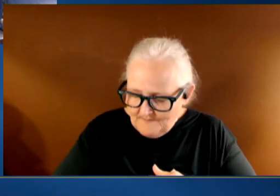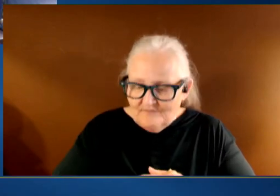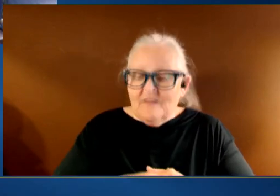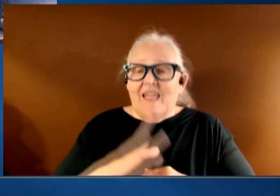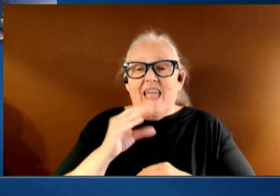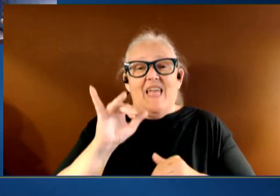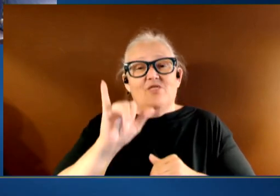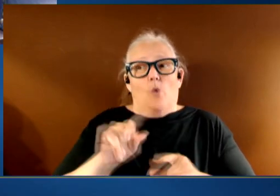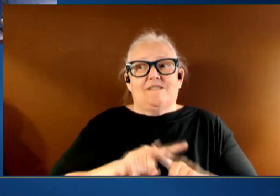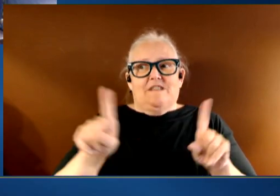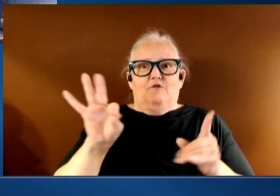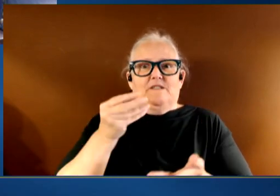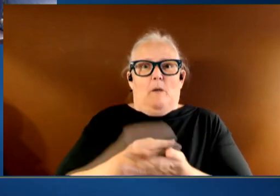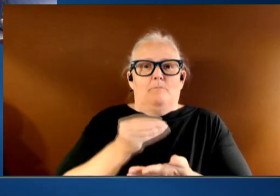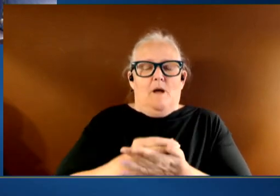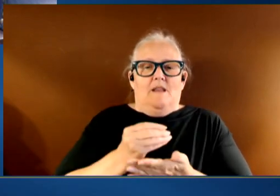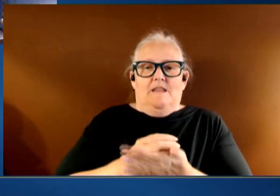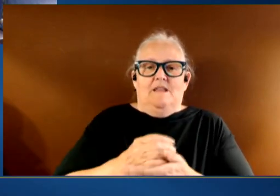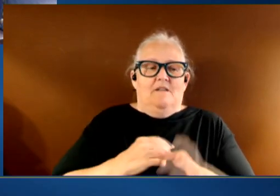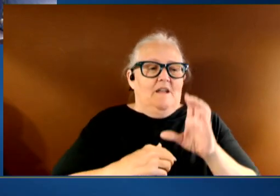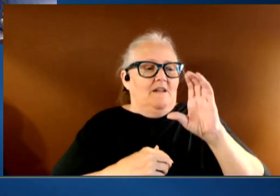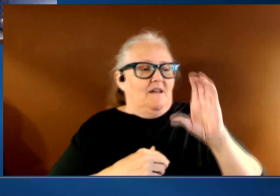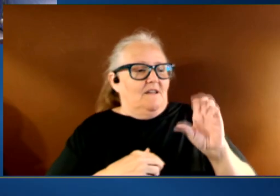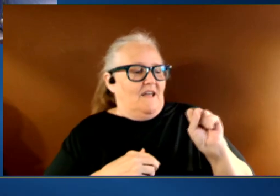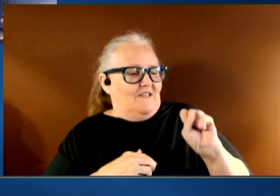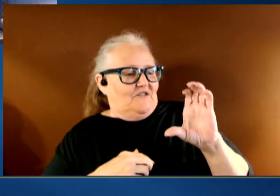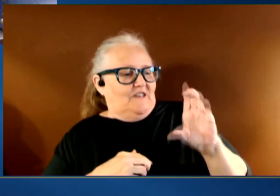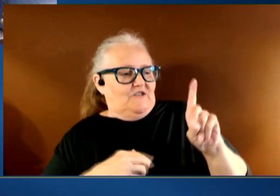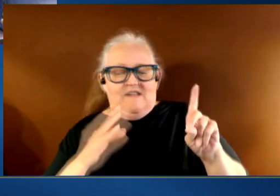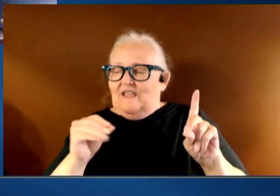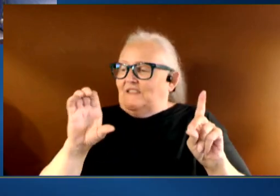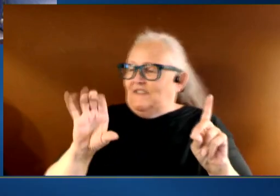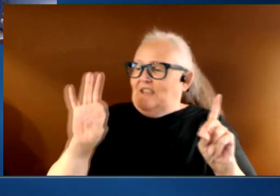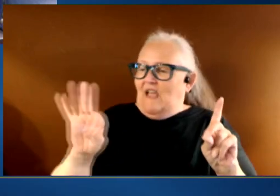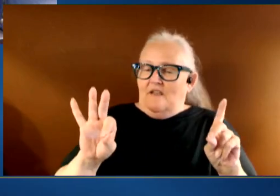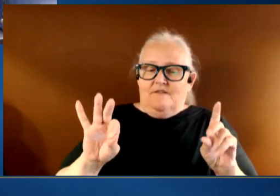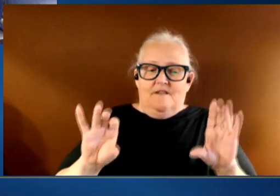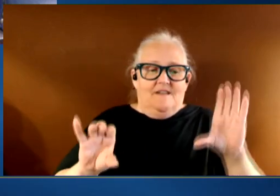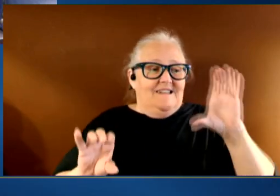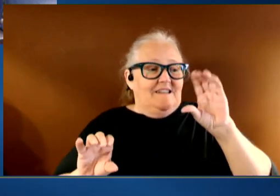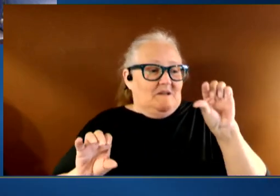between sickle cell and cystic fibrosis may be associated with decreased research productivity,